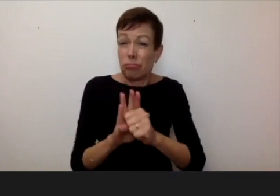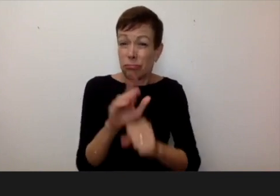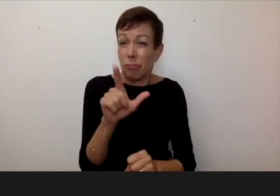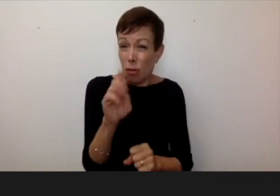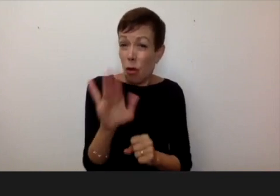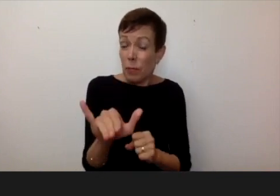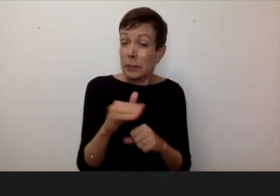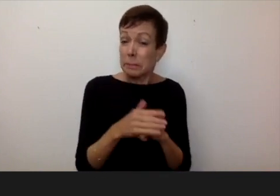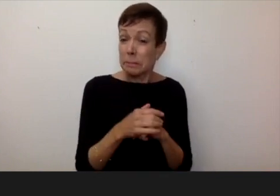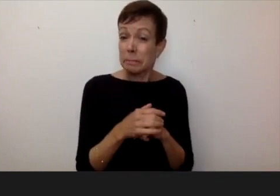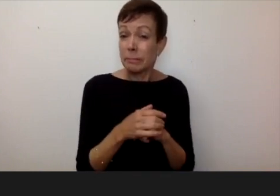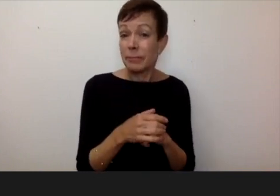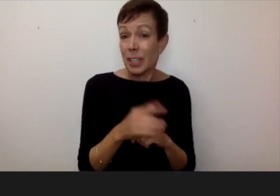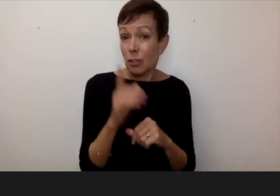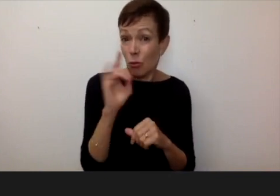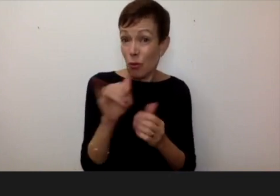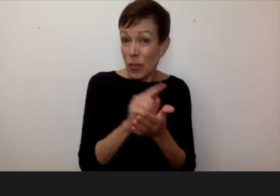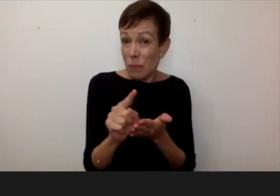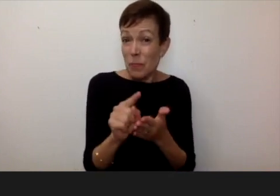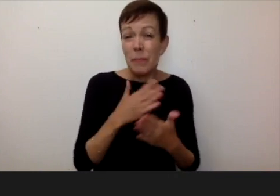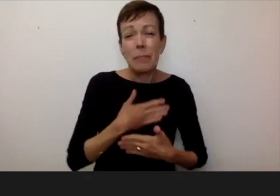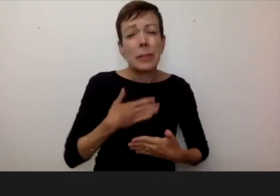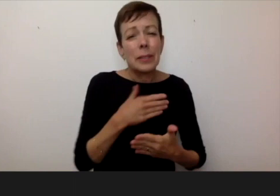please make sure you draft letters to your mps